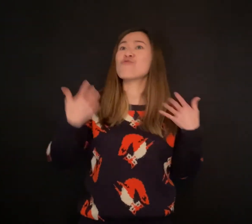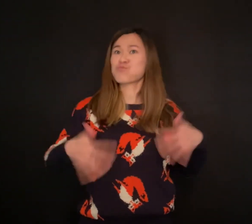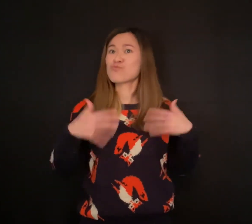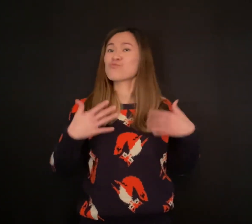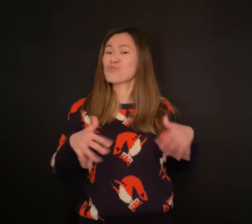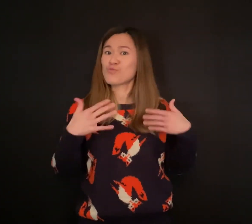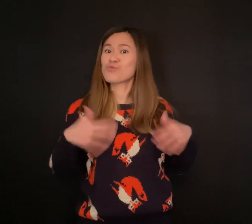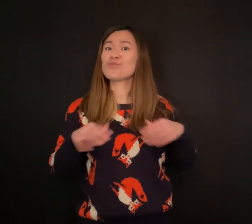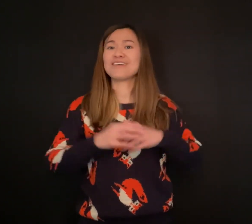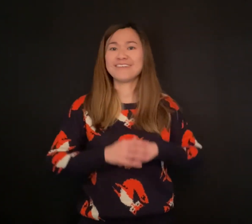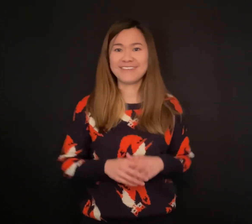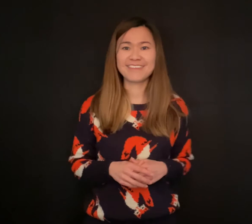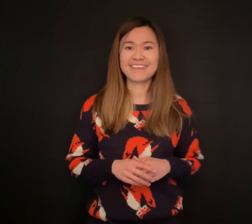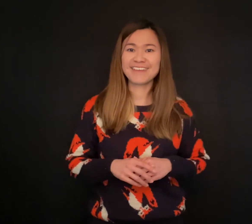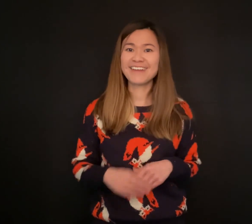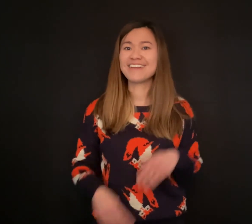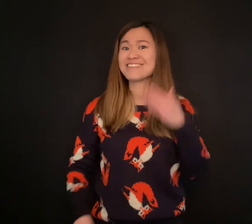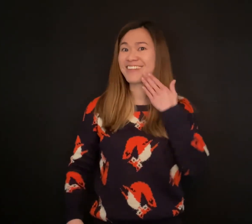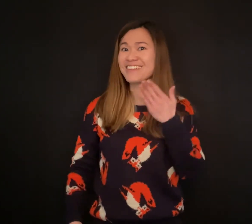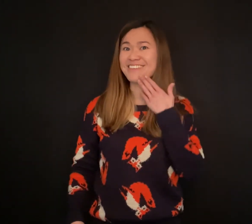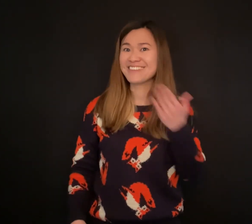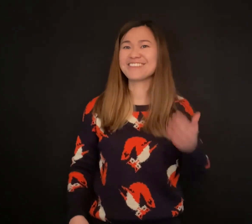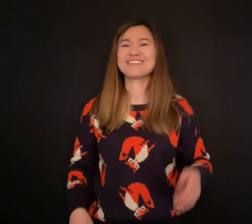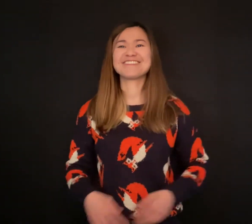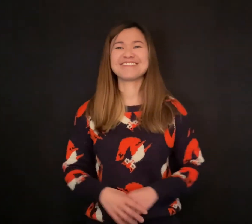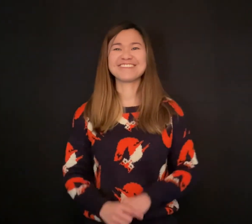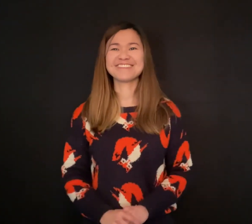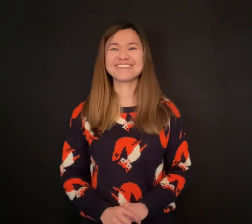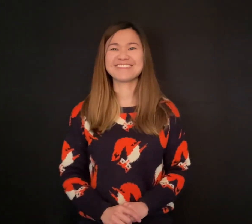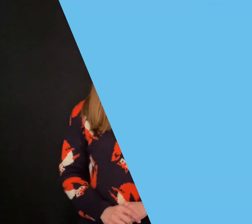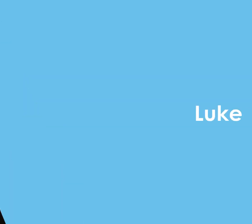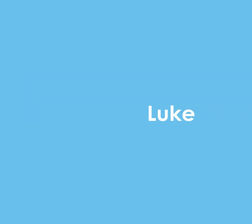it's quite amazing.! Thank you.